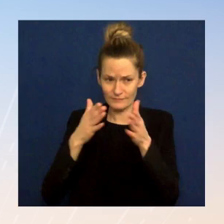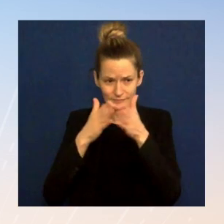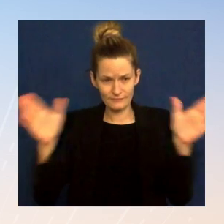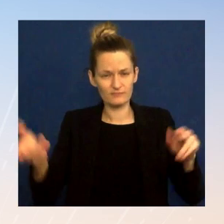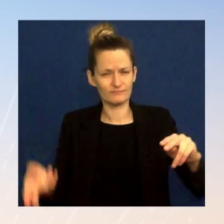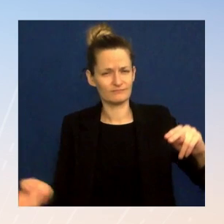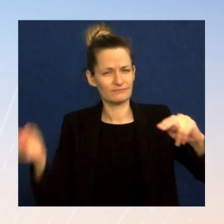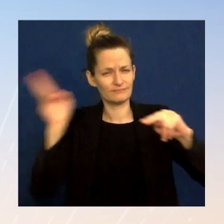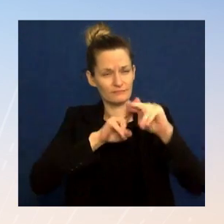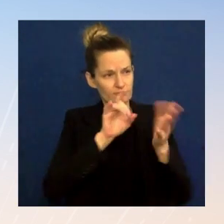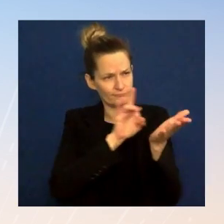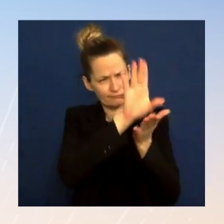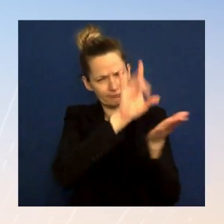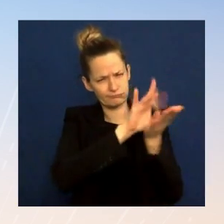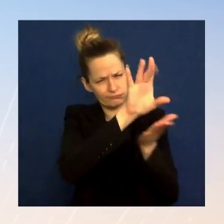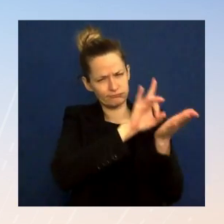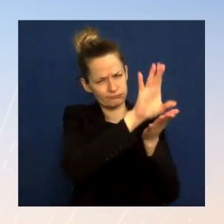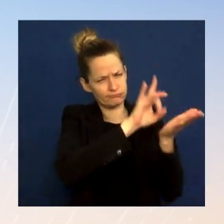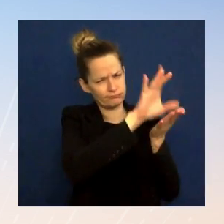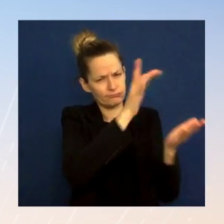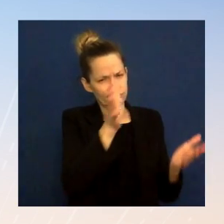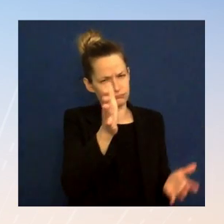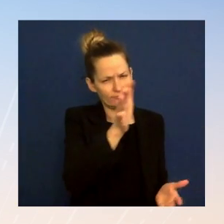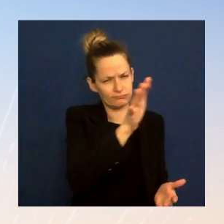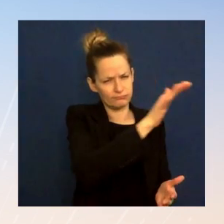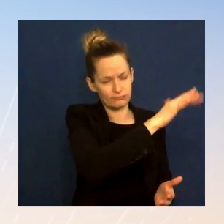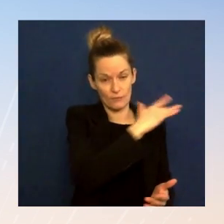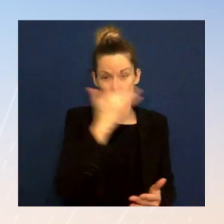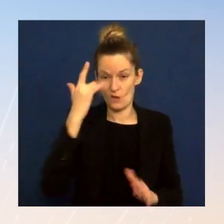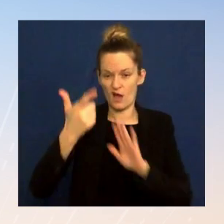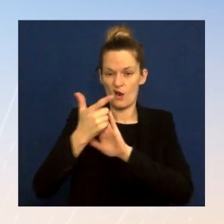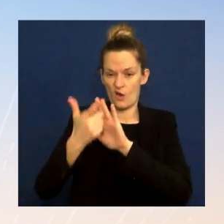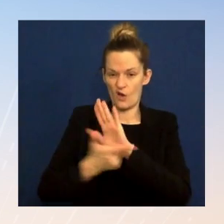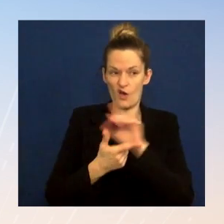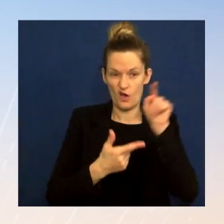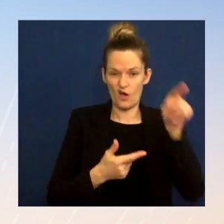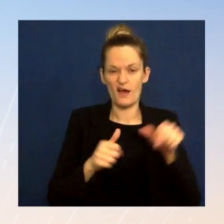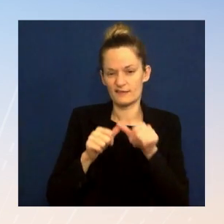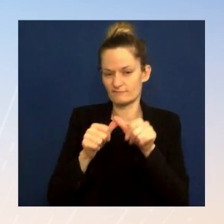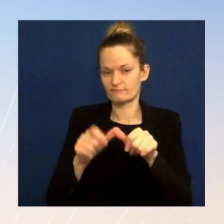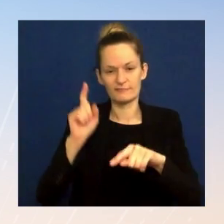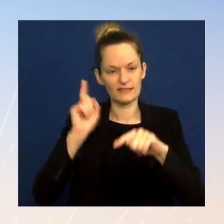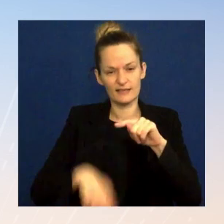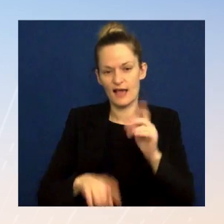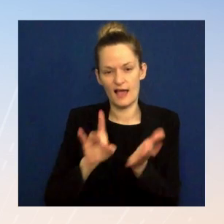with eviction filings remaining below historical averages. This is really a credit to this funding